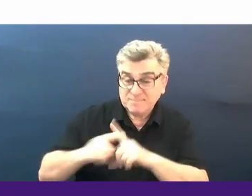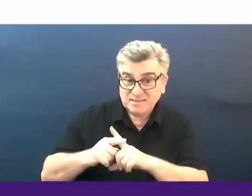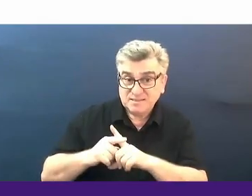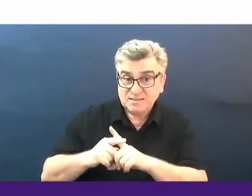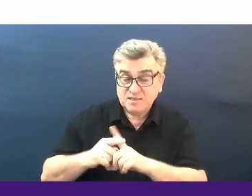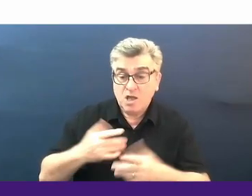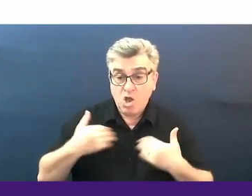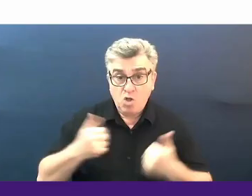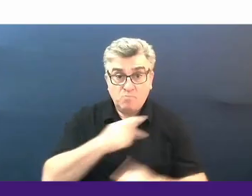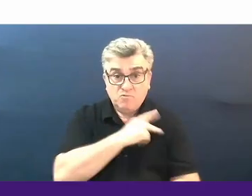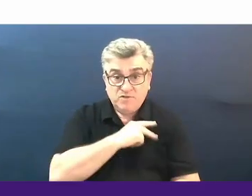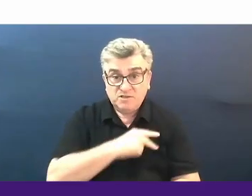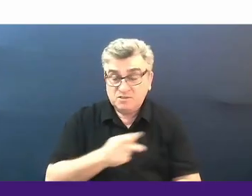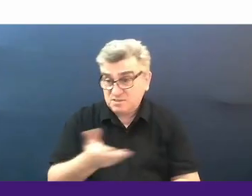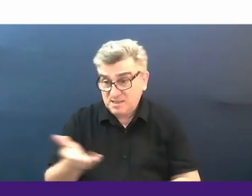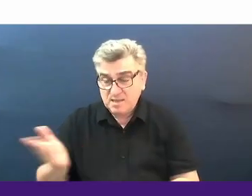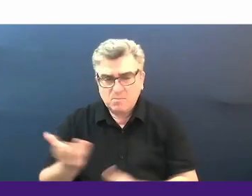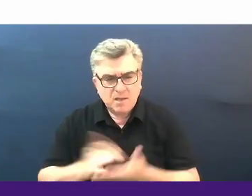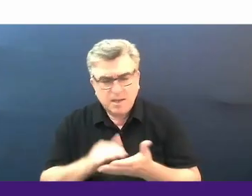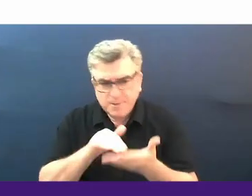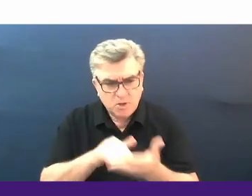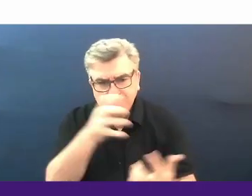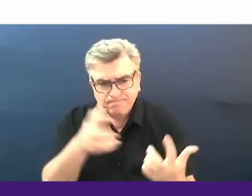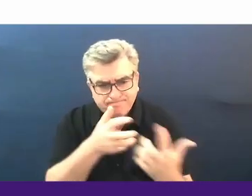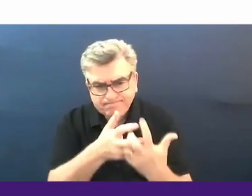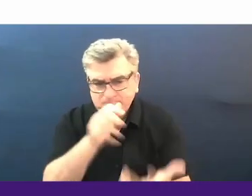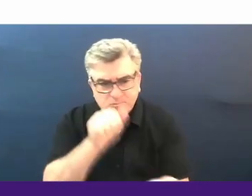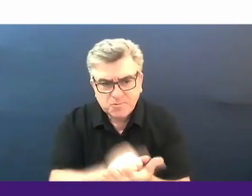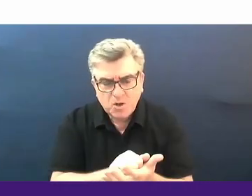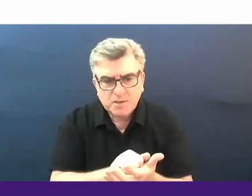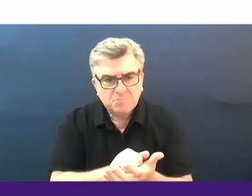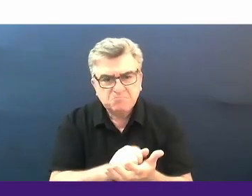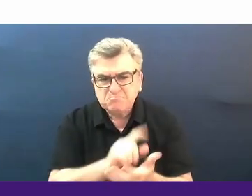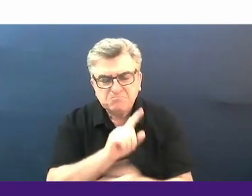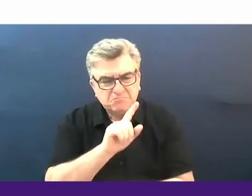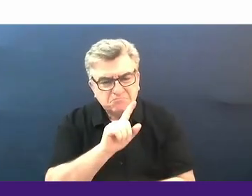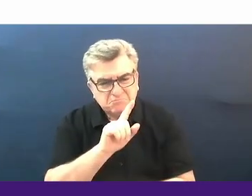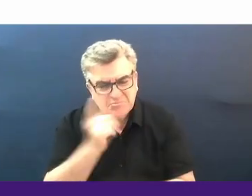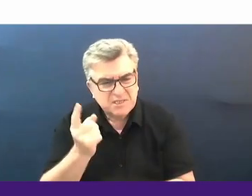how they better support care for this group, if they struggle to understand or have pathways in